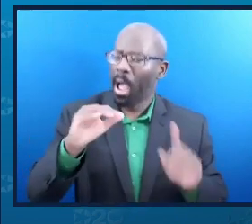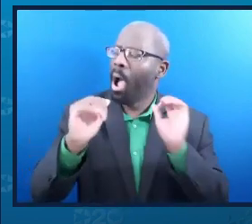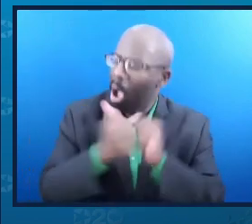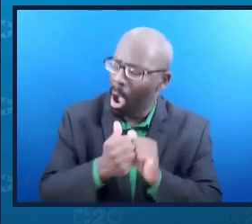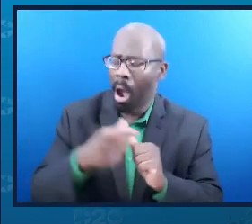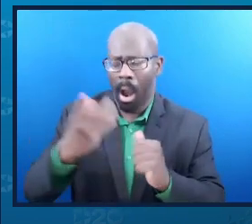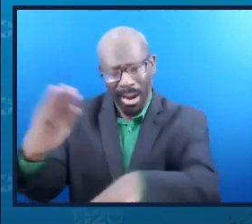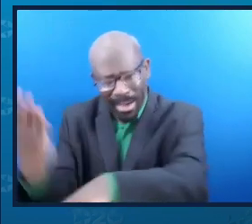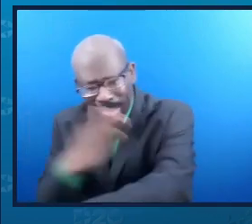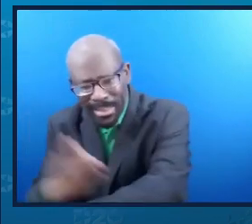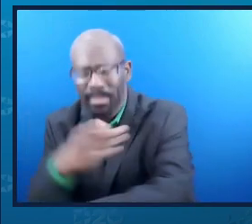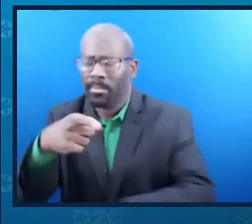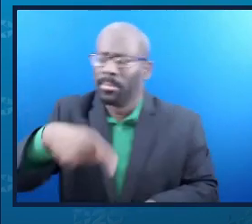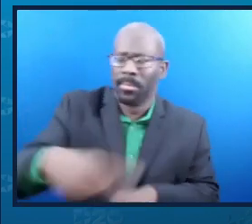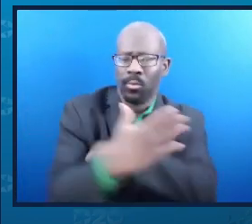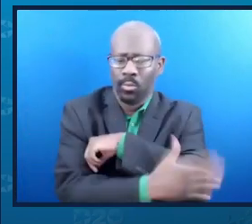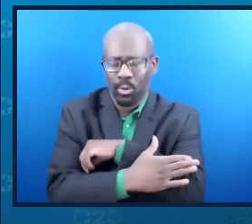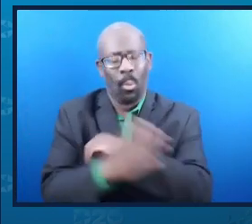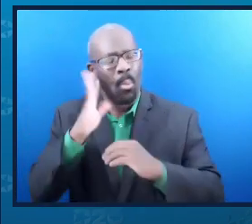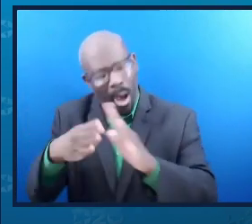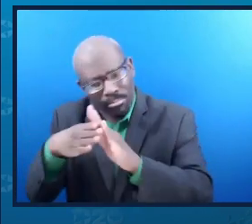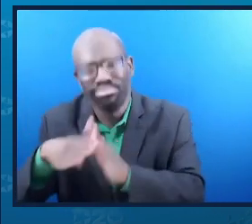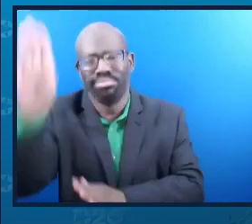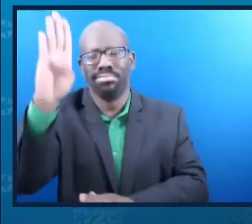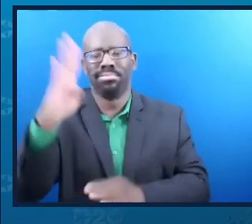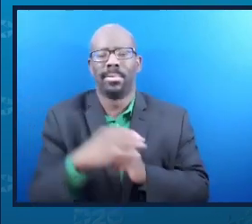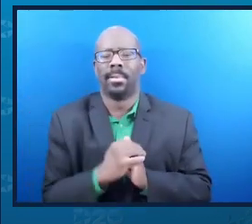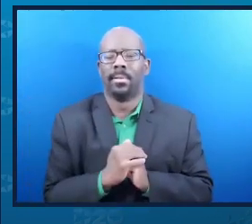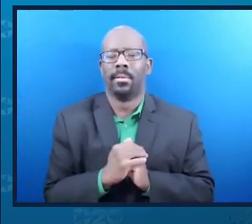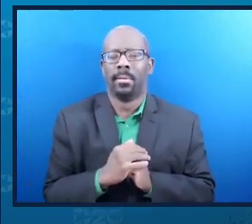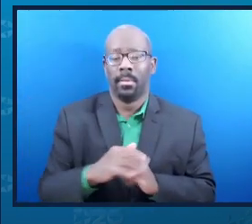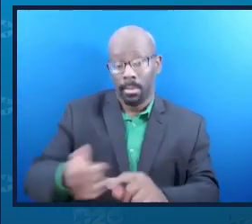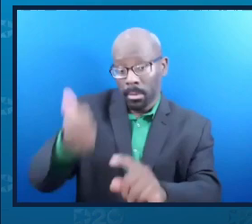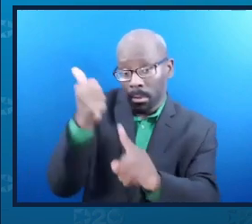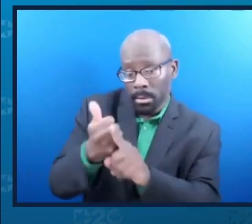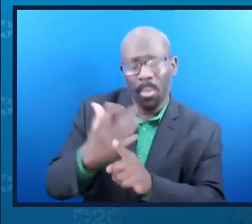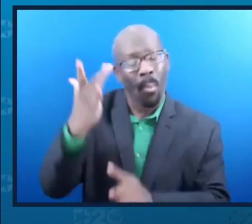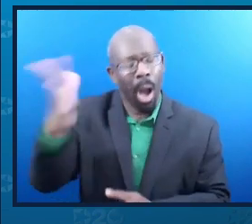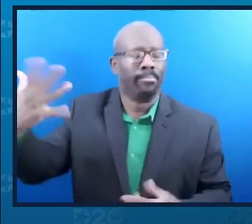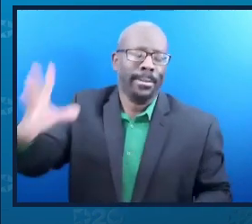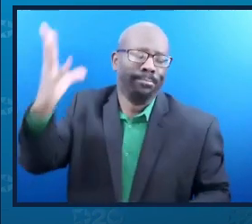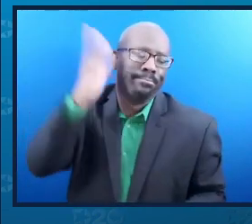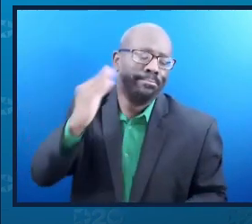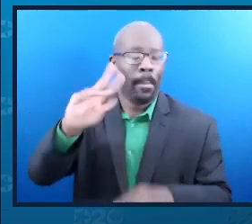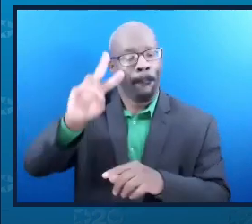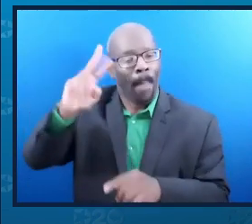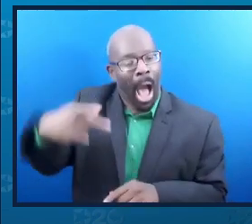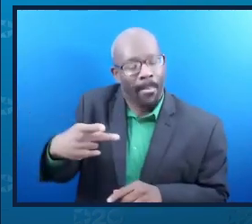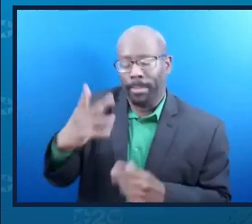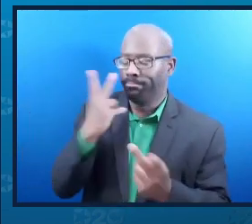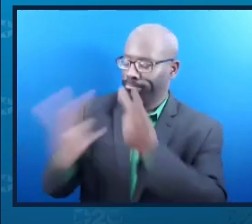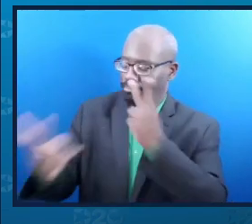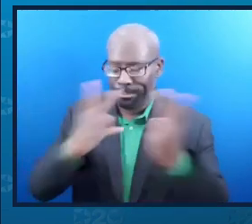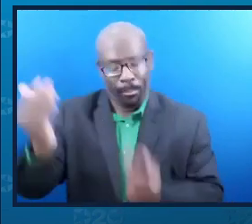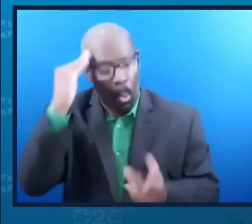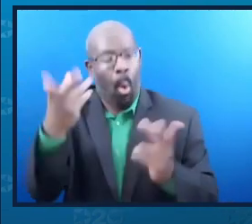HE KNOWS HOW TO HEAL, BECAUSE HE'S DONE IT HIMSELF. SO COME NOVEMBER, IF WE'RE